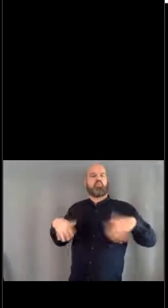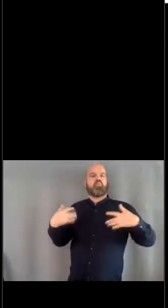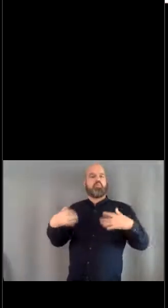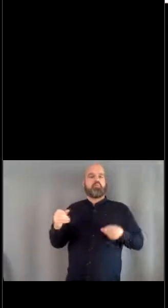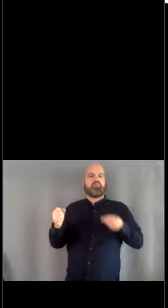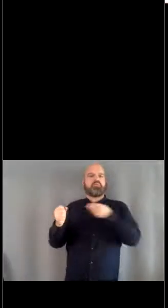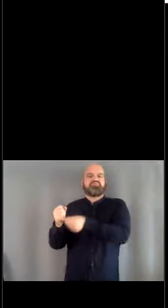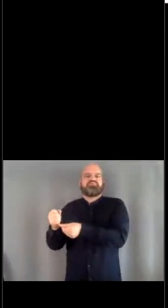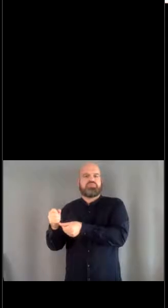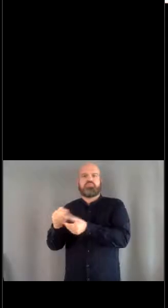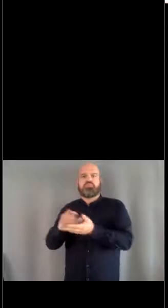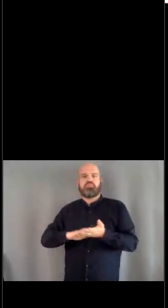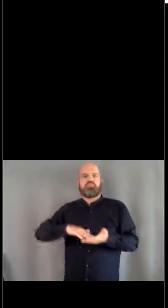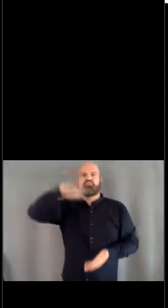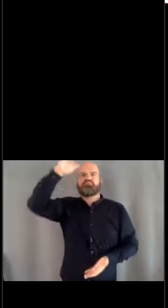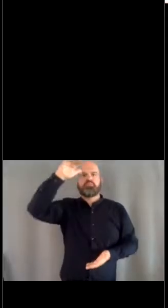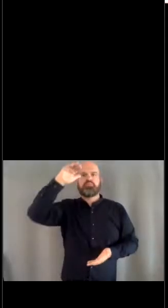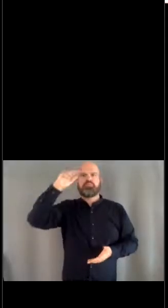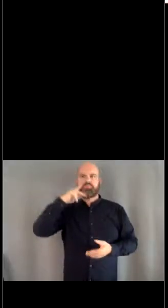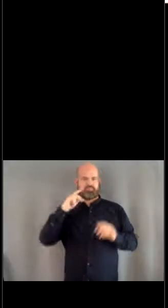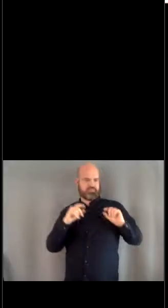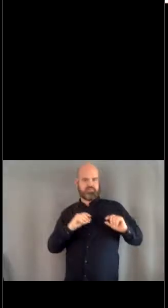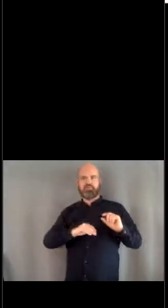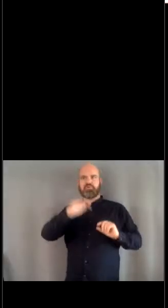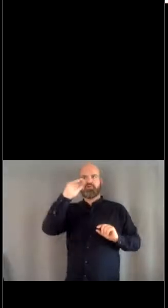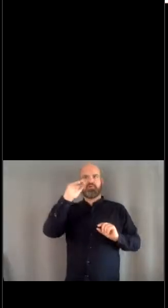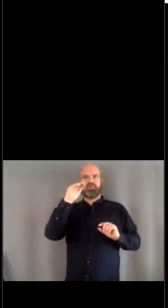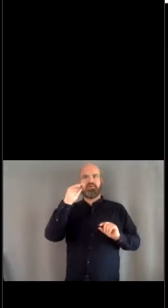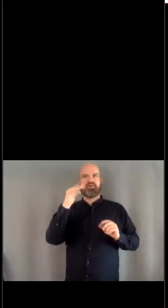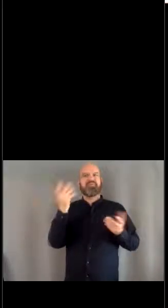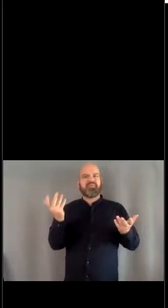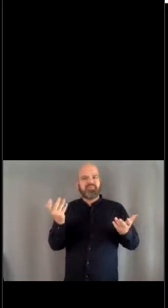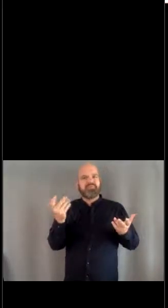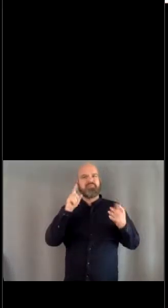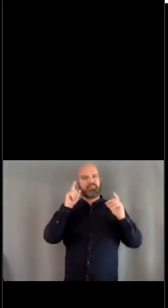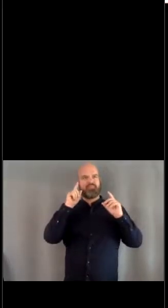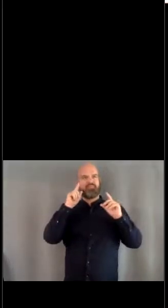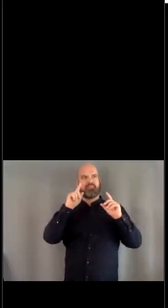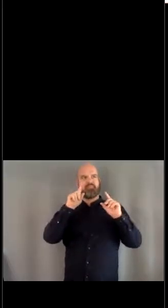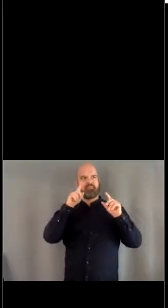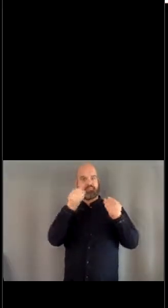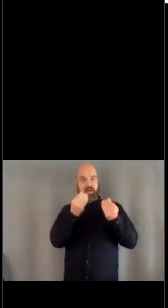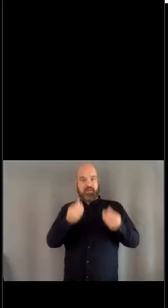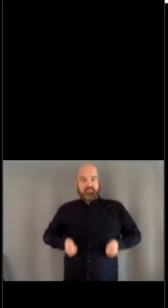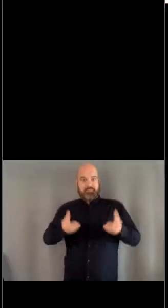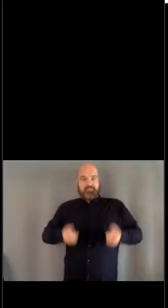or the goods and services measures, they're only measuring what is being spent, not what is needed.